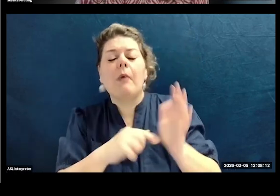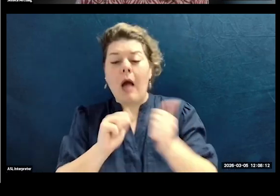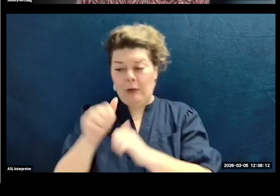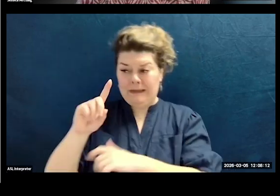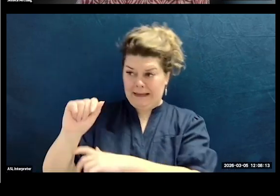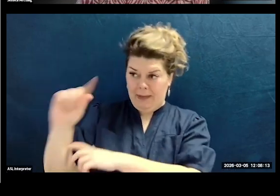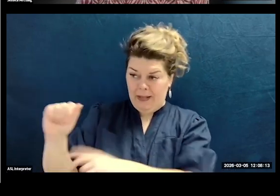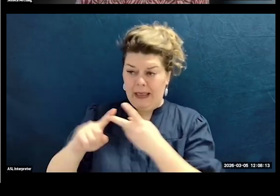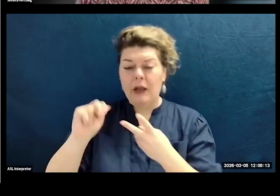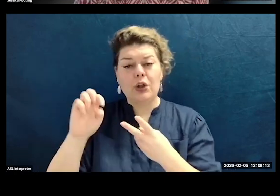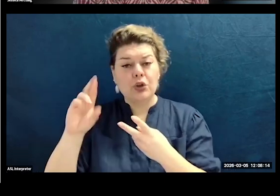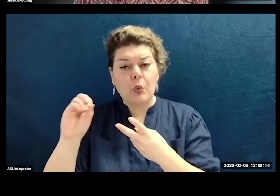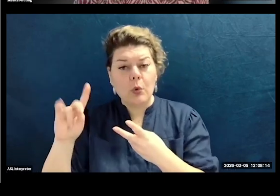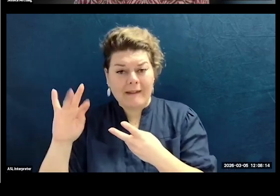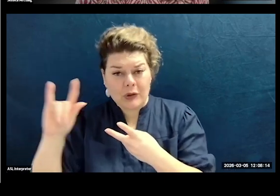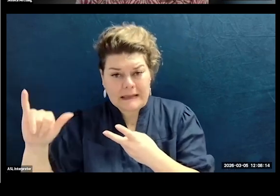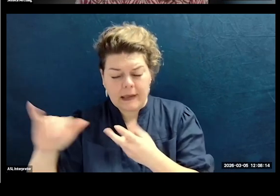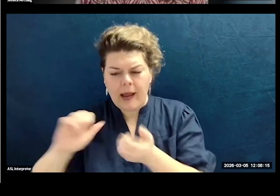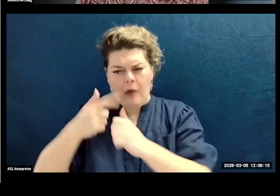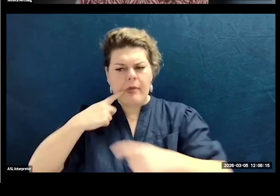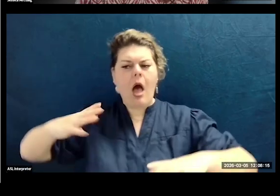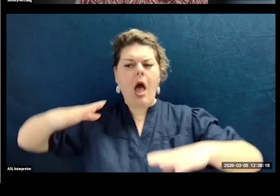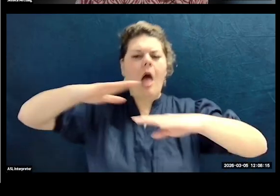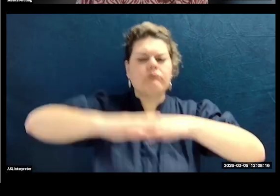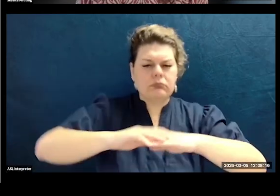and neurodiversity intersect with digital accessibility.